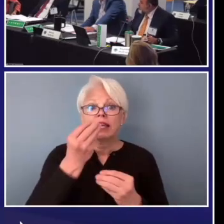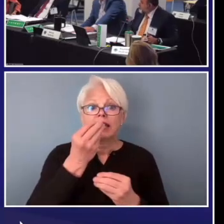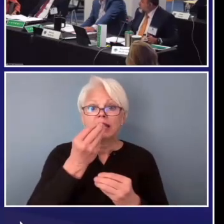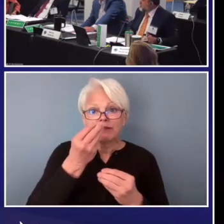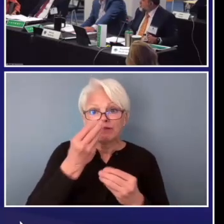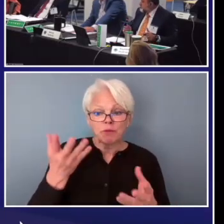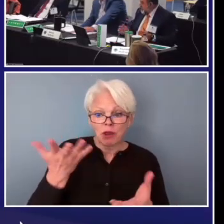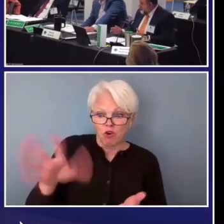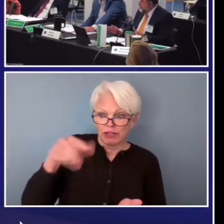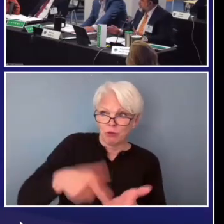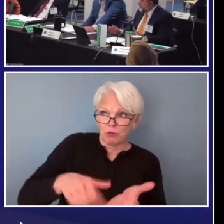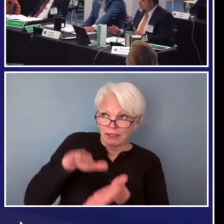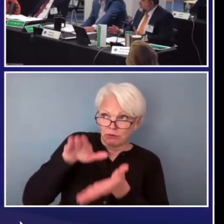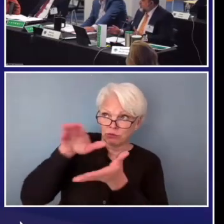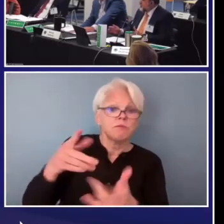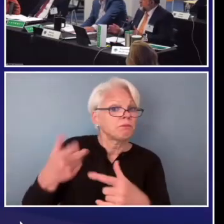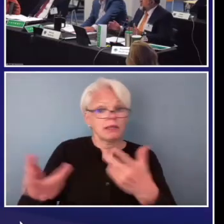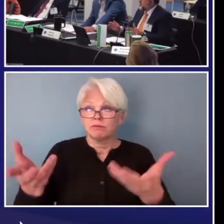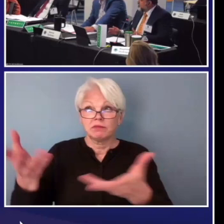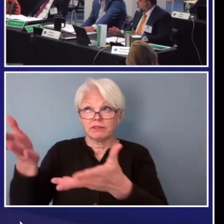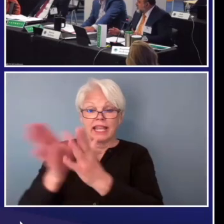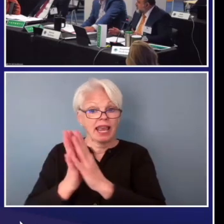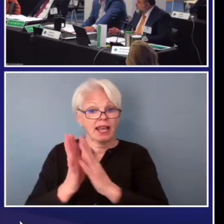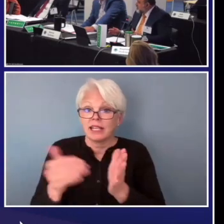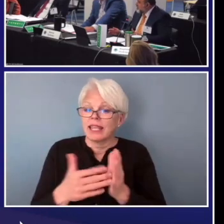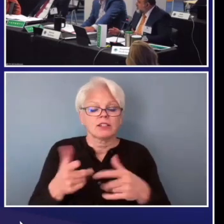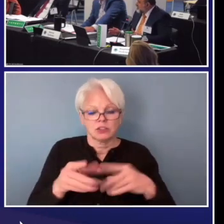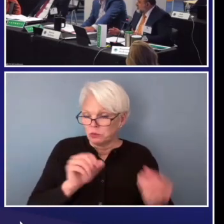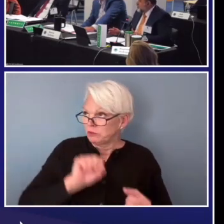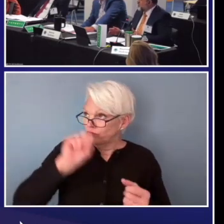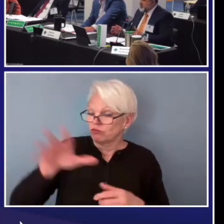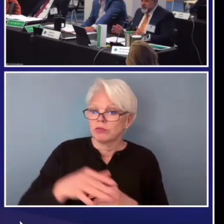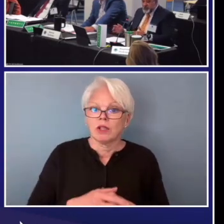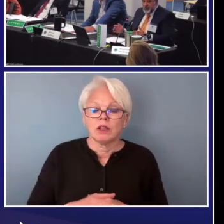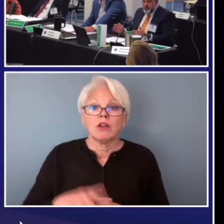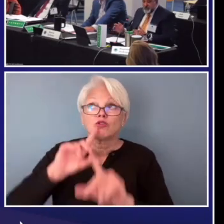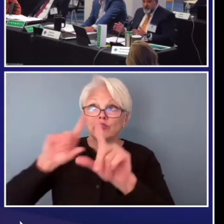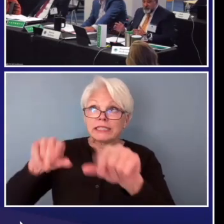they answered it all. Then we got more silence. Then when we pinged them again, we got another